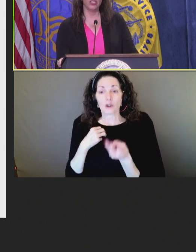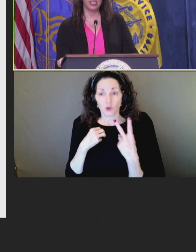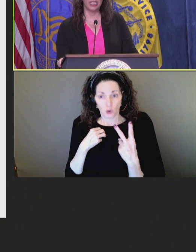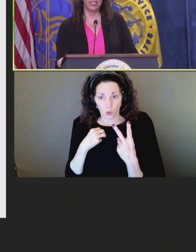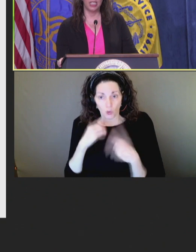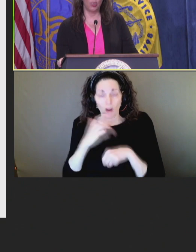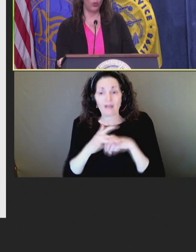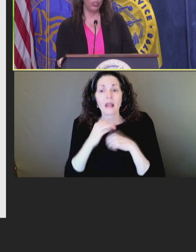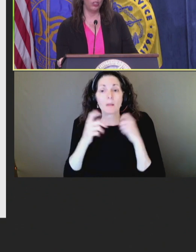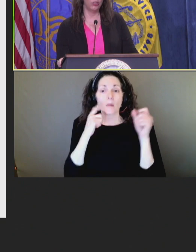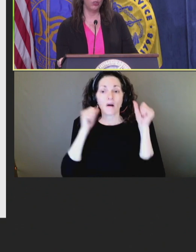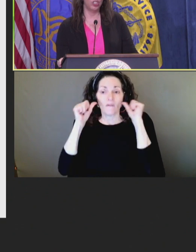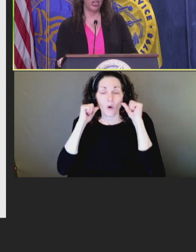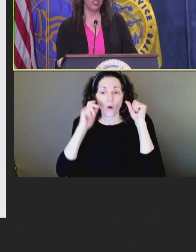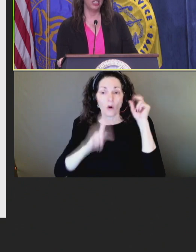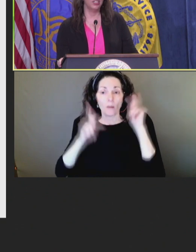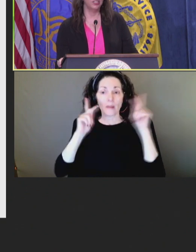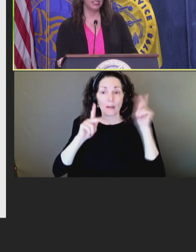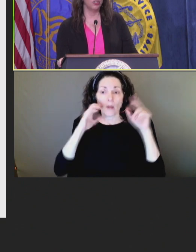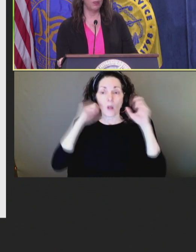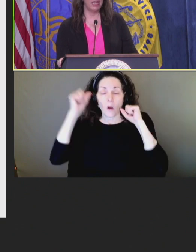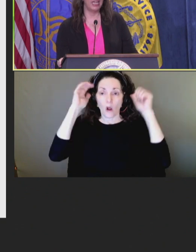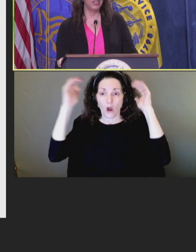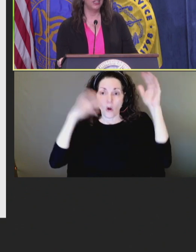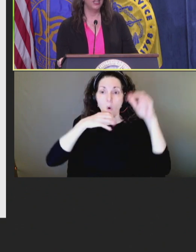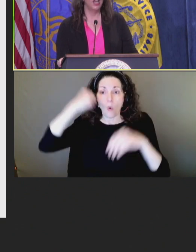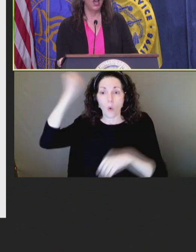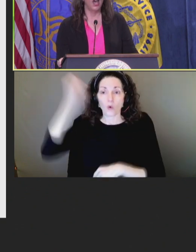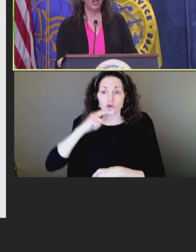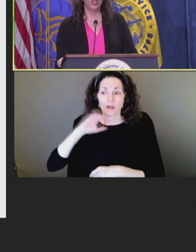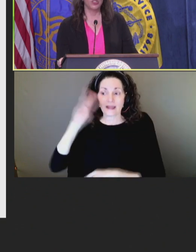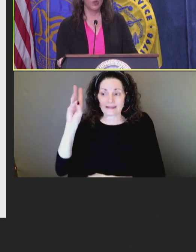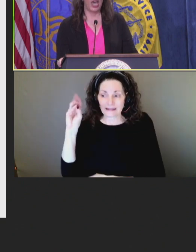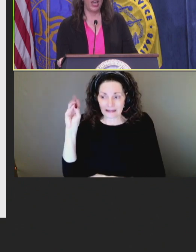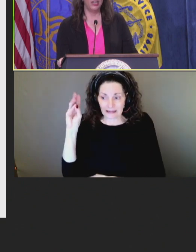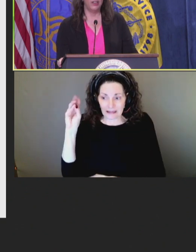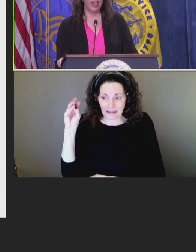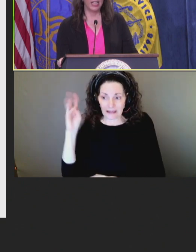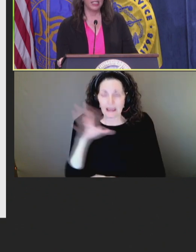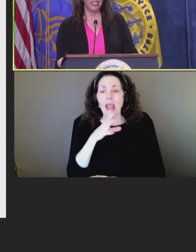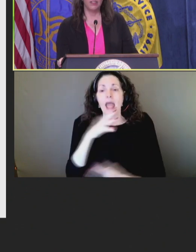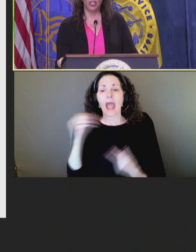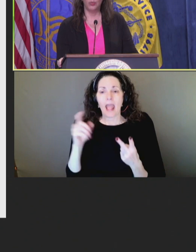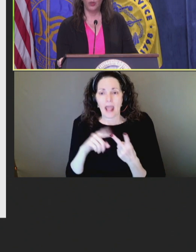60 and older through shared clinical decision making. We also had a vaccine available for